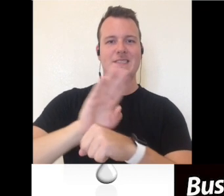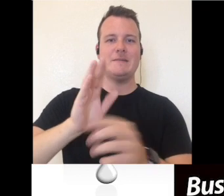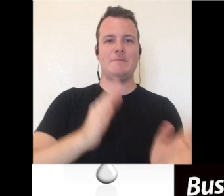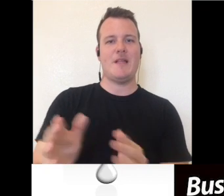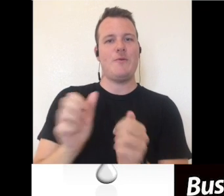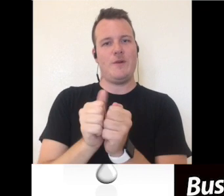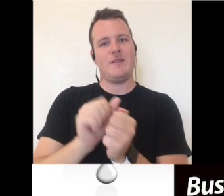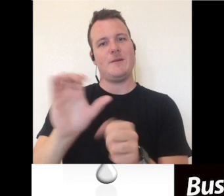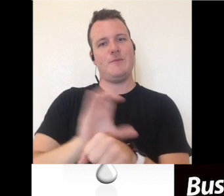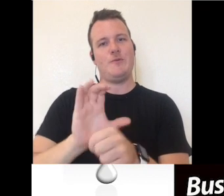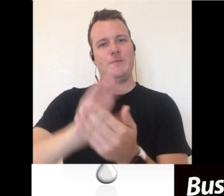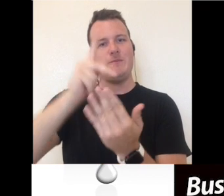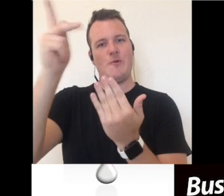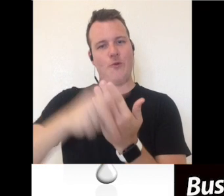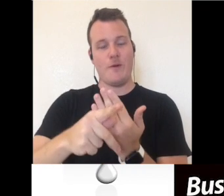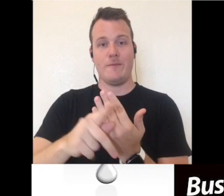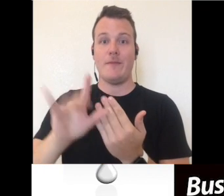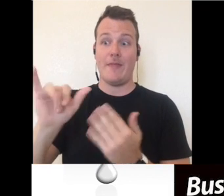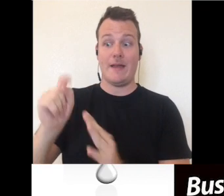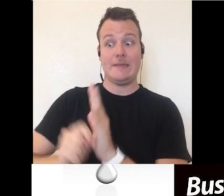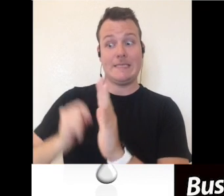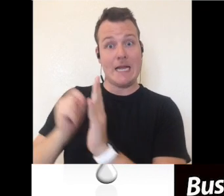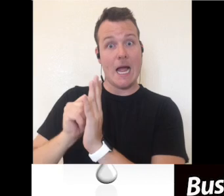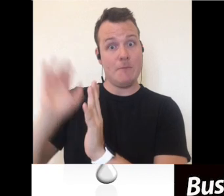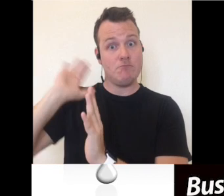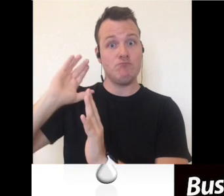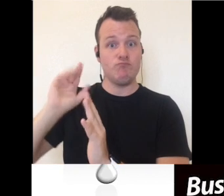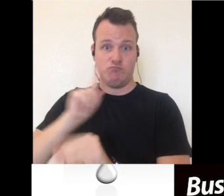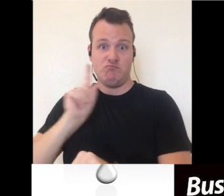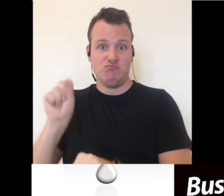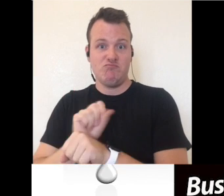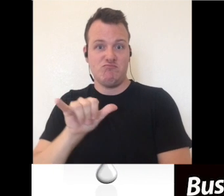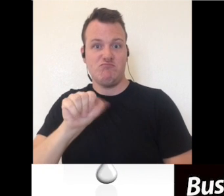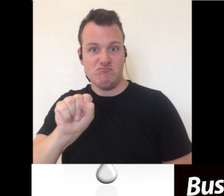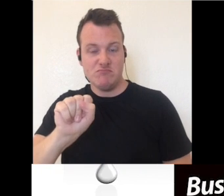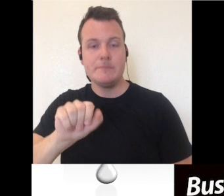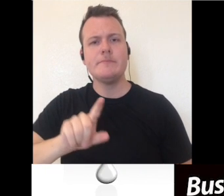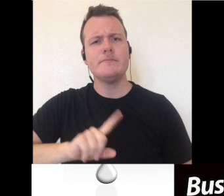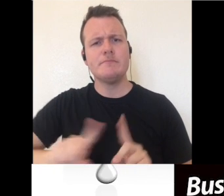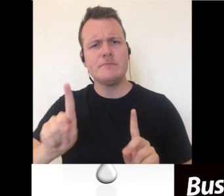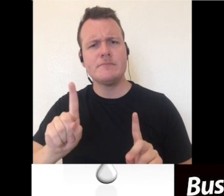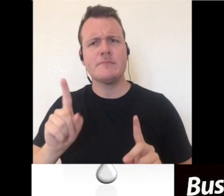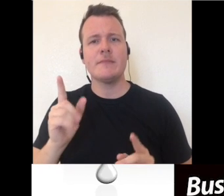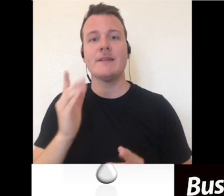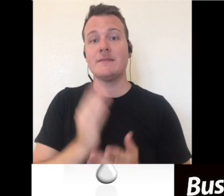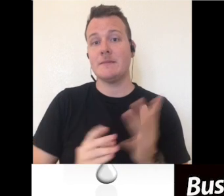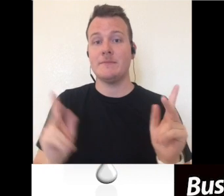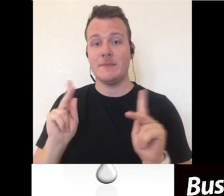programs to develop the business plans. And its time it probably was, but one of